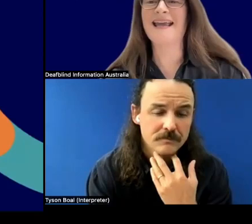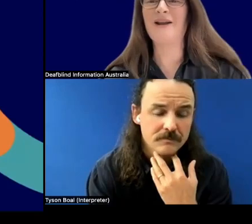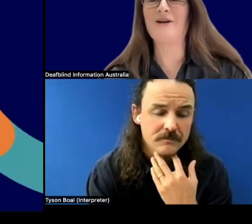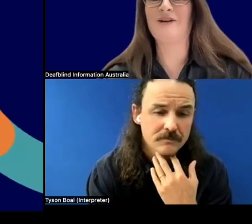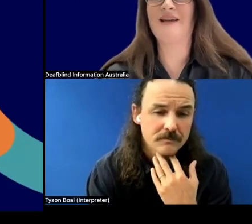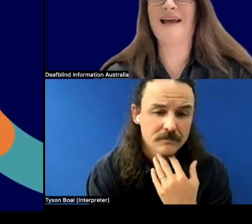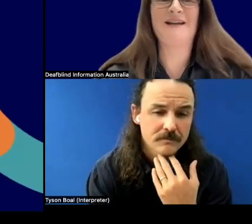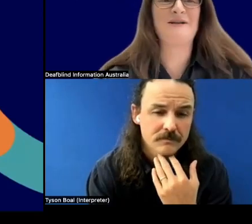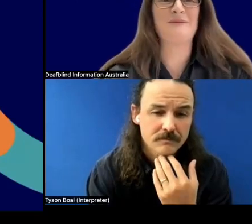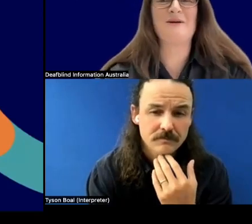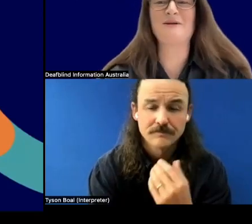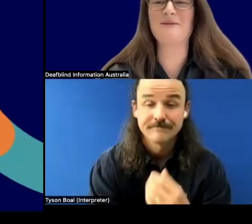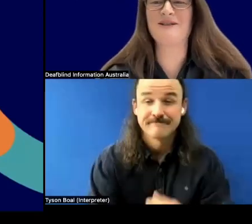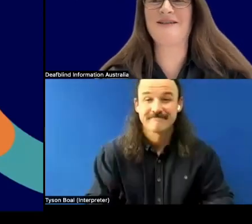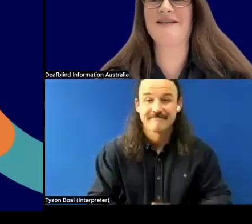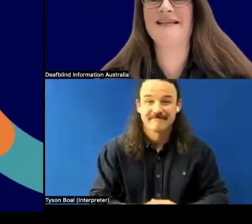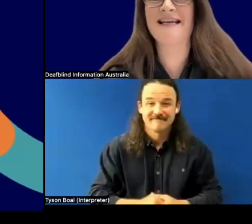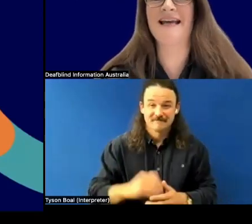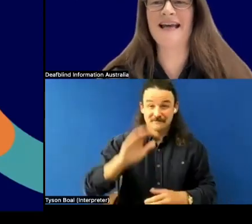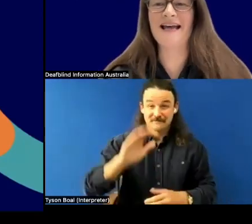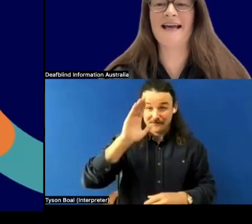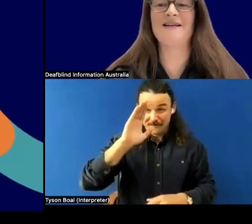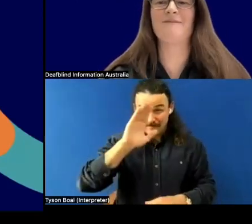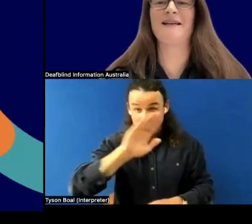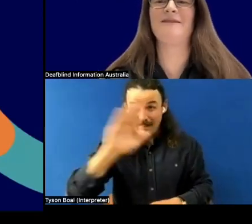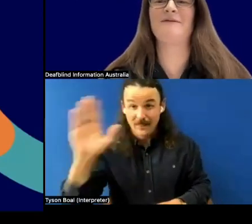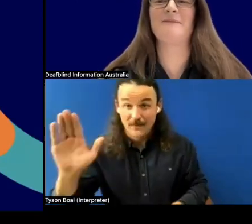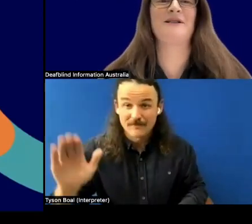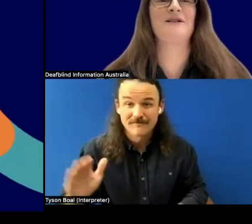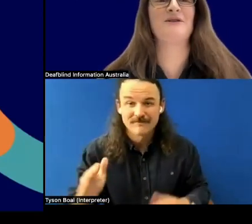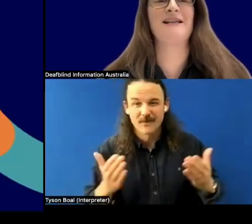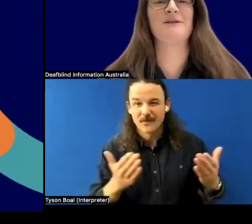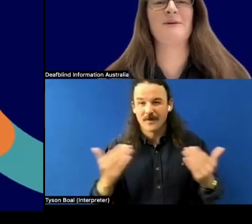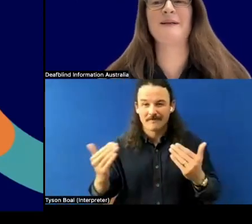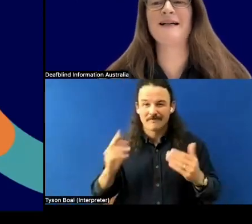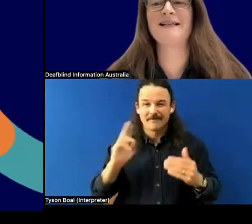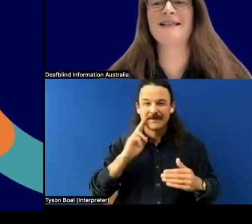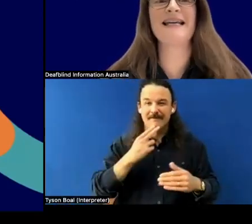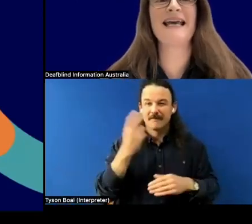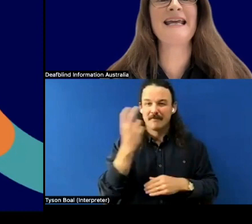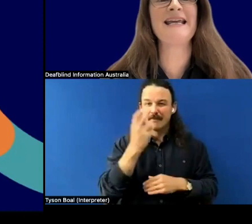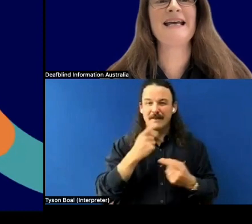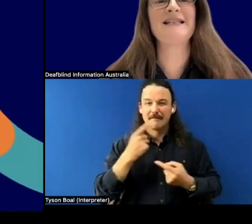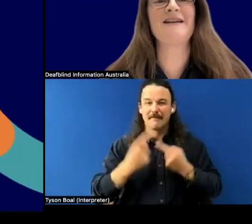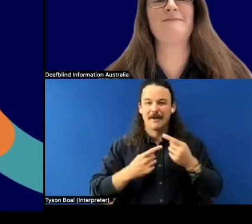Hello and welcome to Deafblind Information Australia's webinar today,